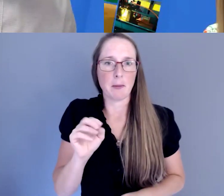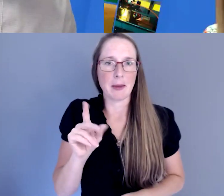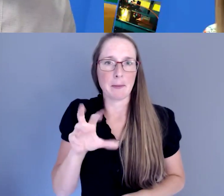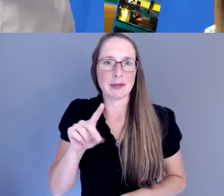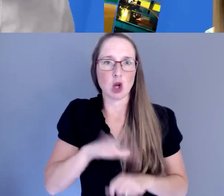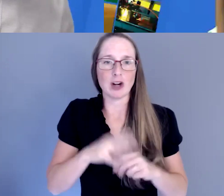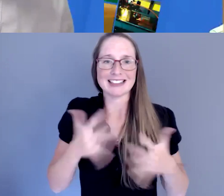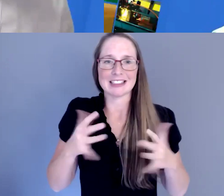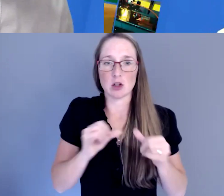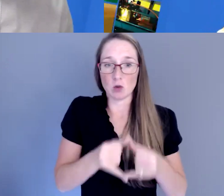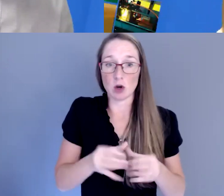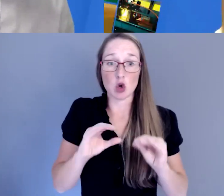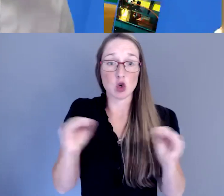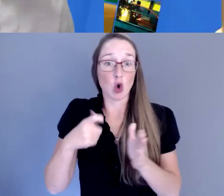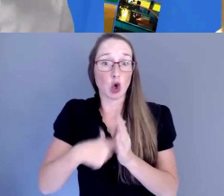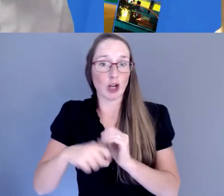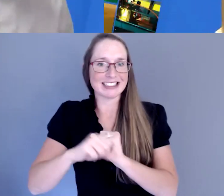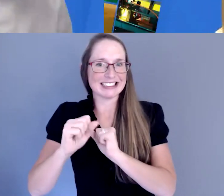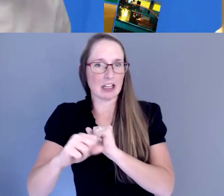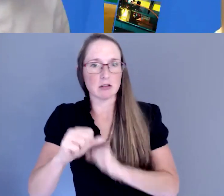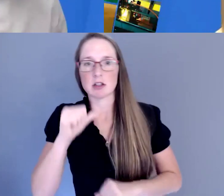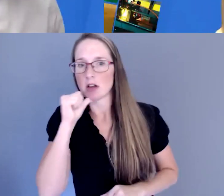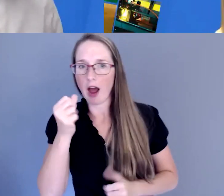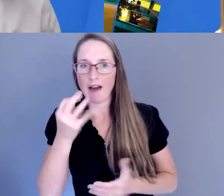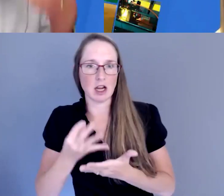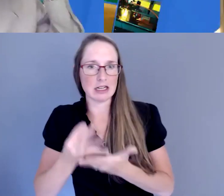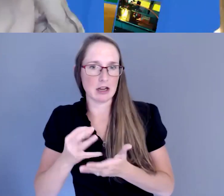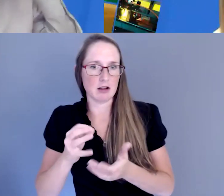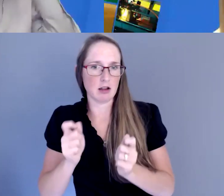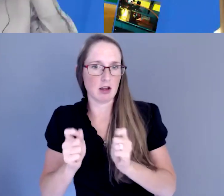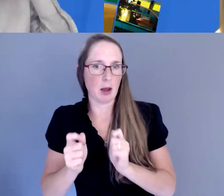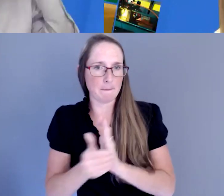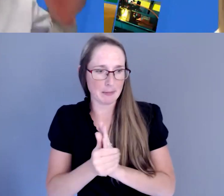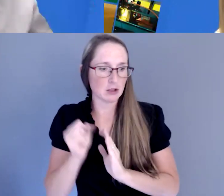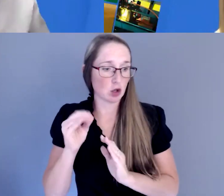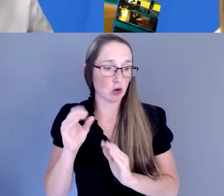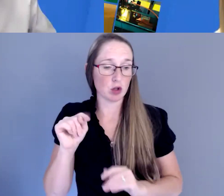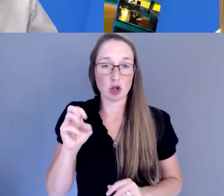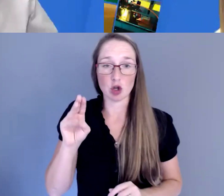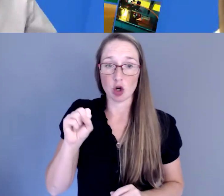A no cost extension is not a funding amendment. The terms and conditions will not be